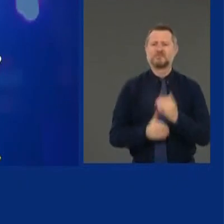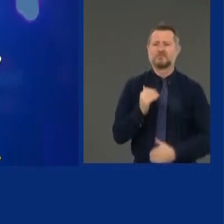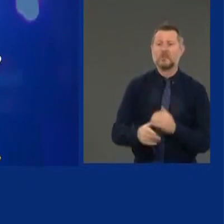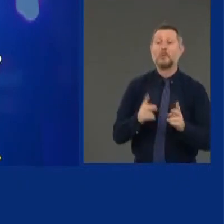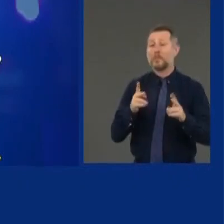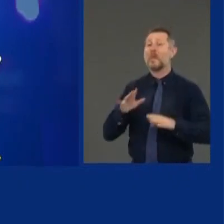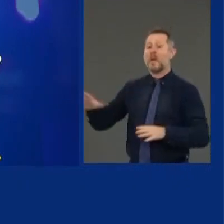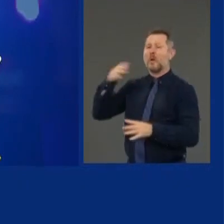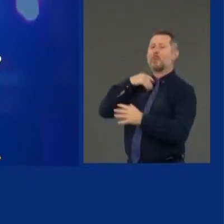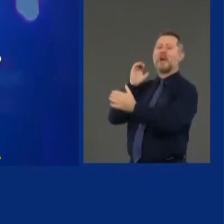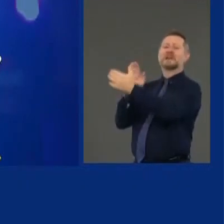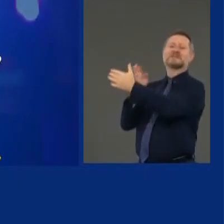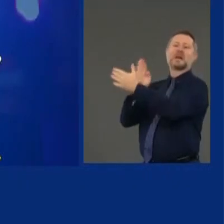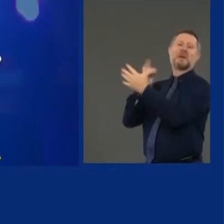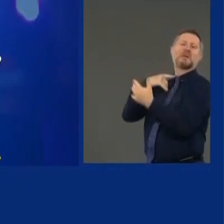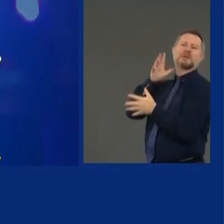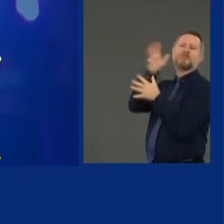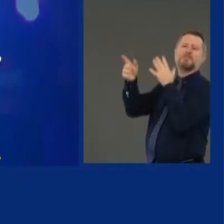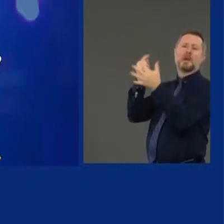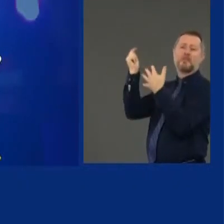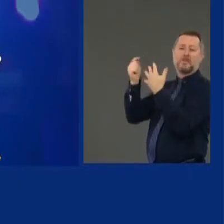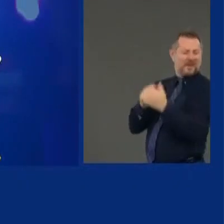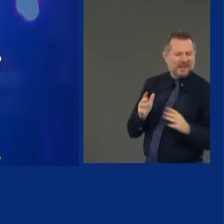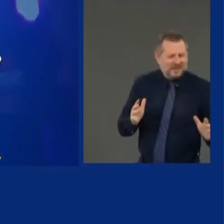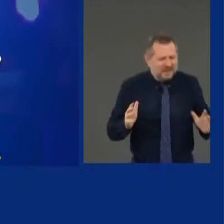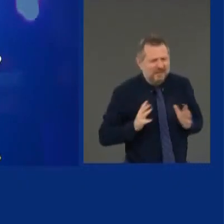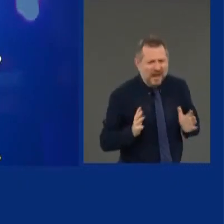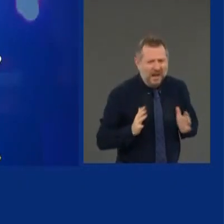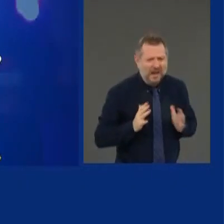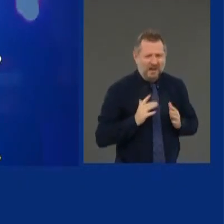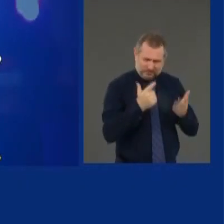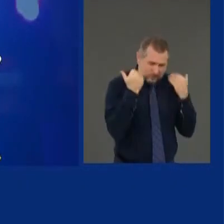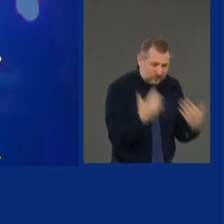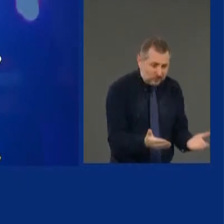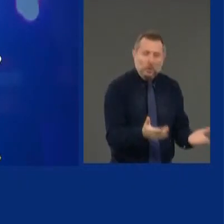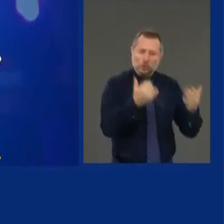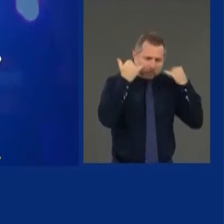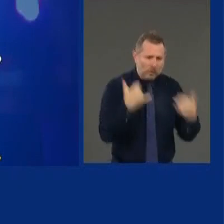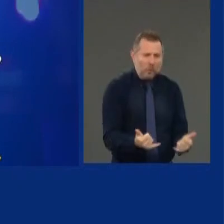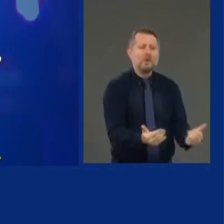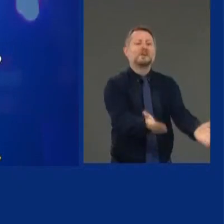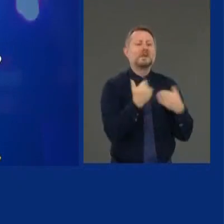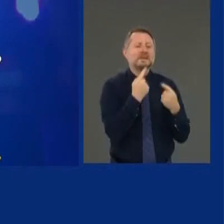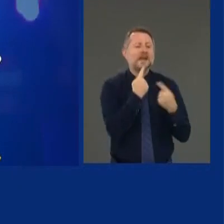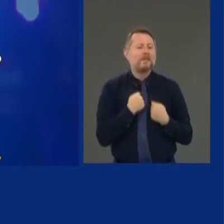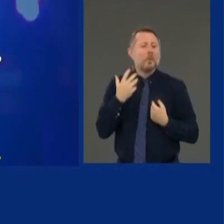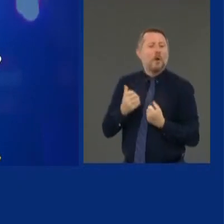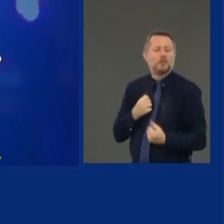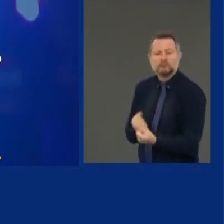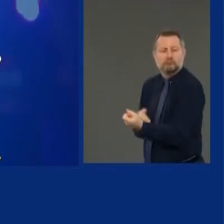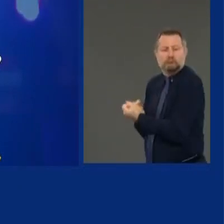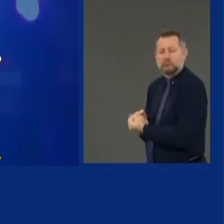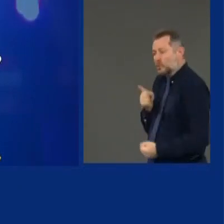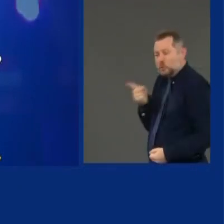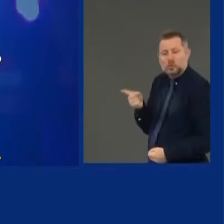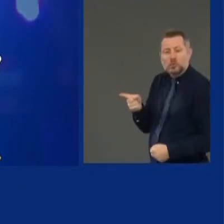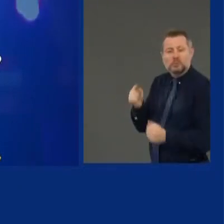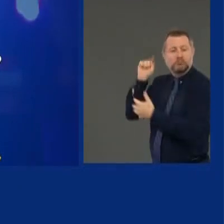DAYS. GREAT.